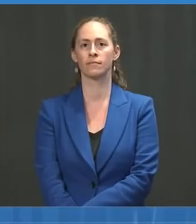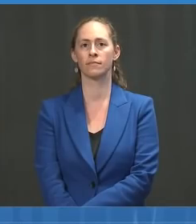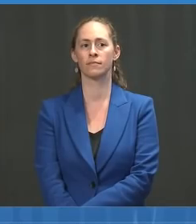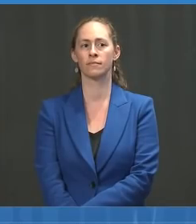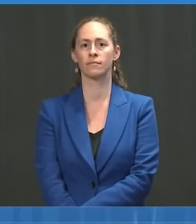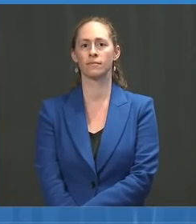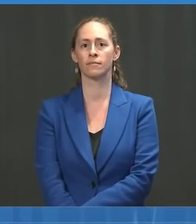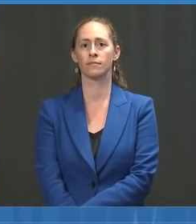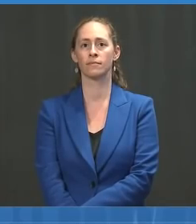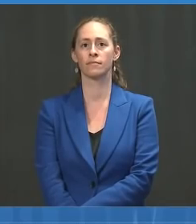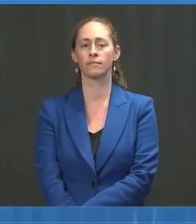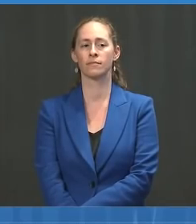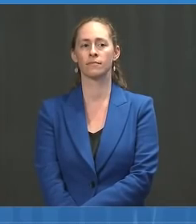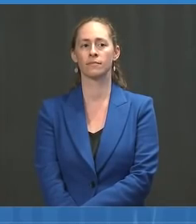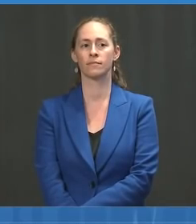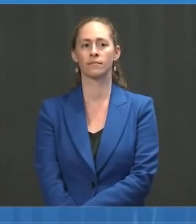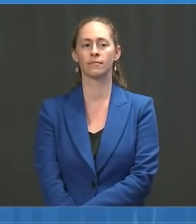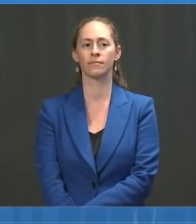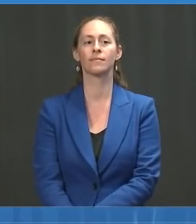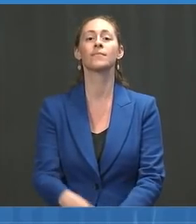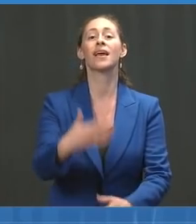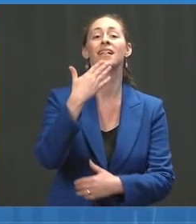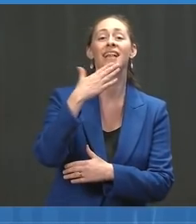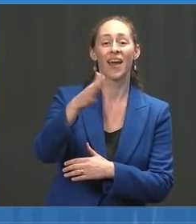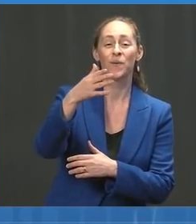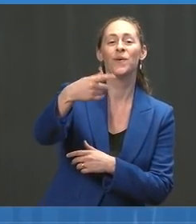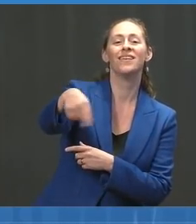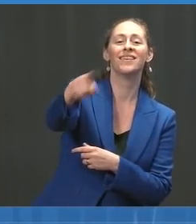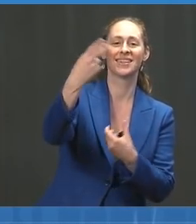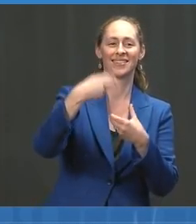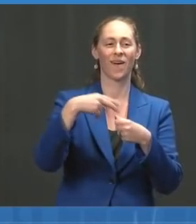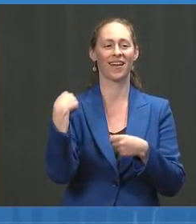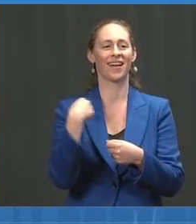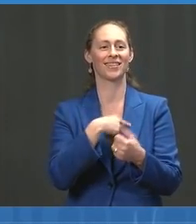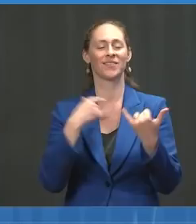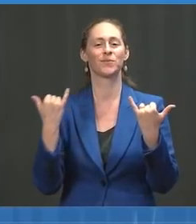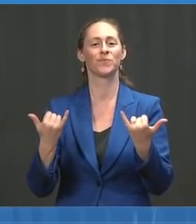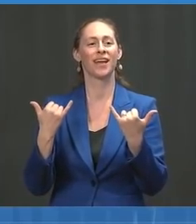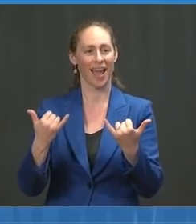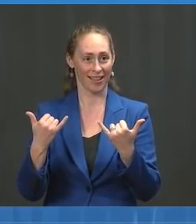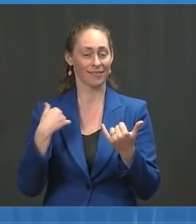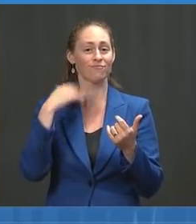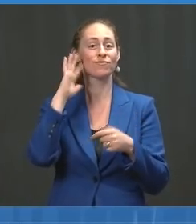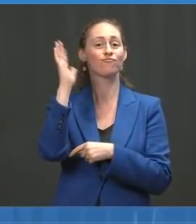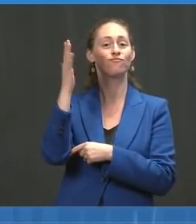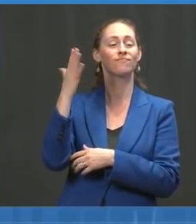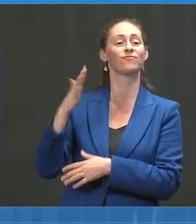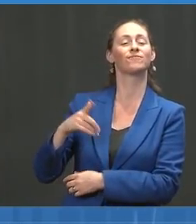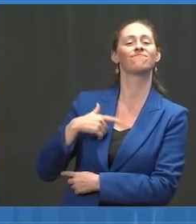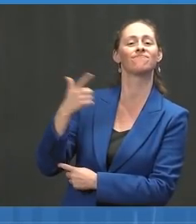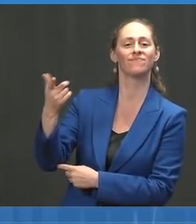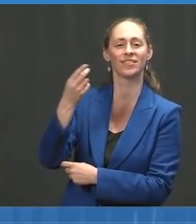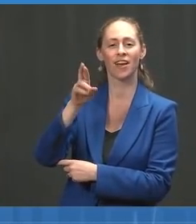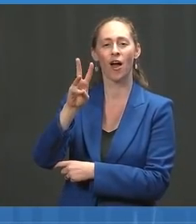Mr. Zients: -- and thank you for joining us. I'll turn to Doctors Walensky, Fauci, and Murthy after I provide a brief update.